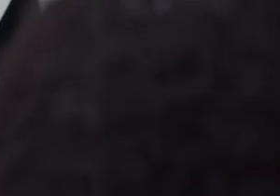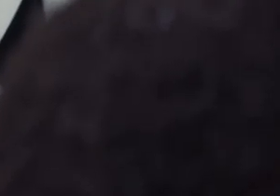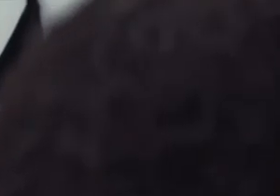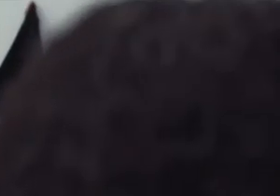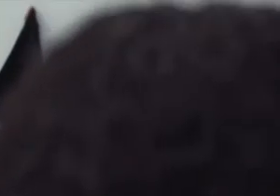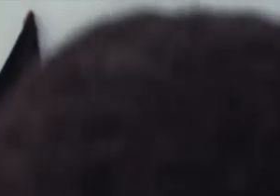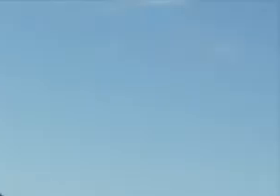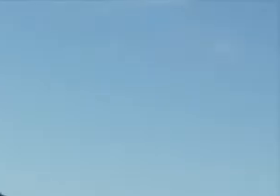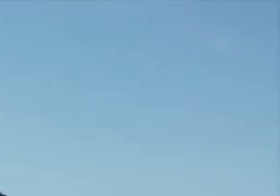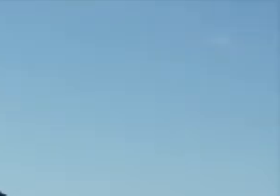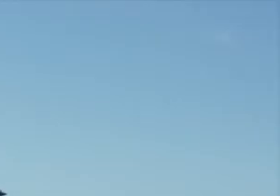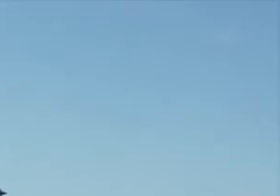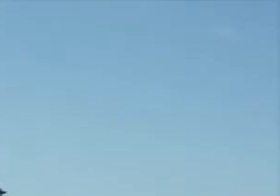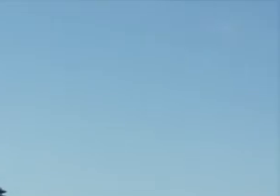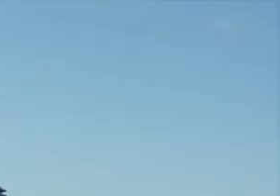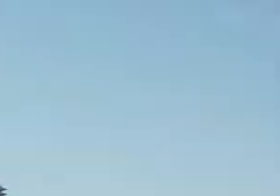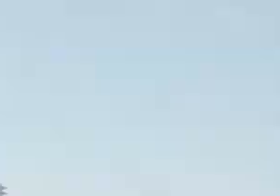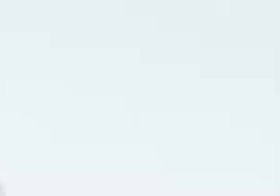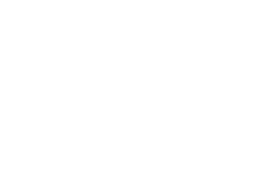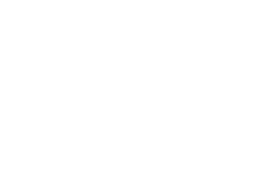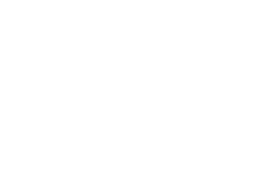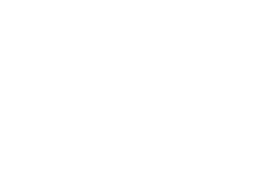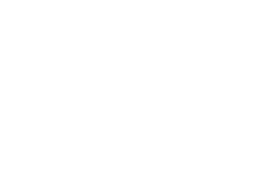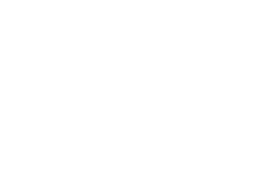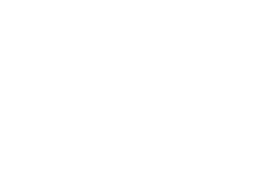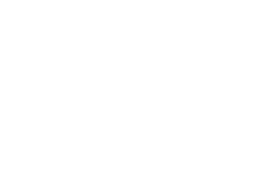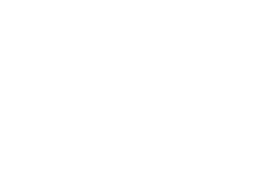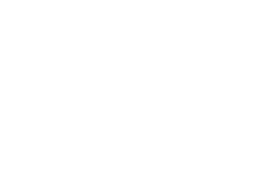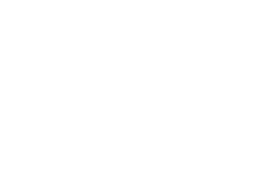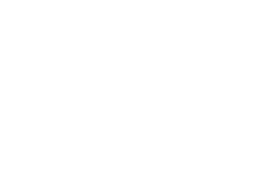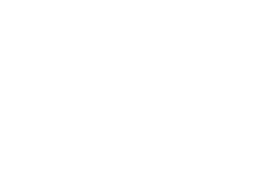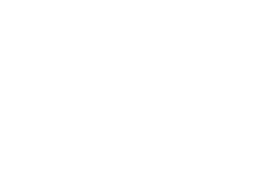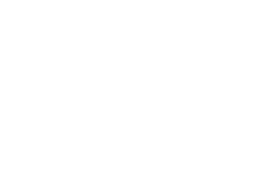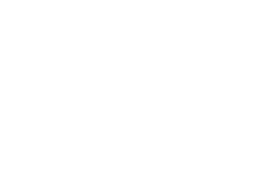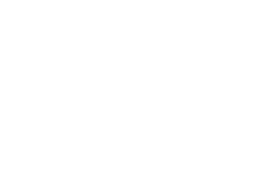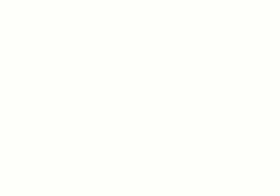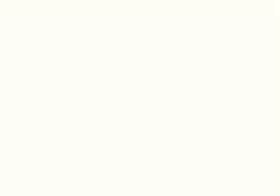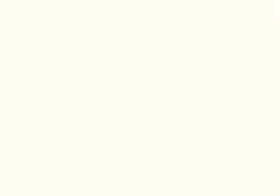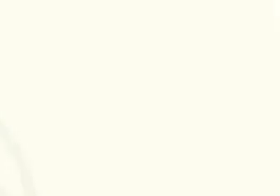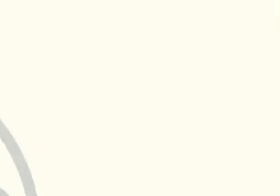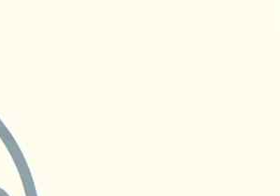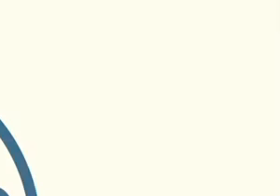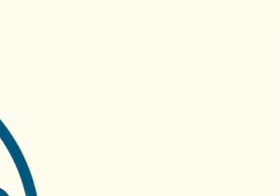work to increase awareness about accessibility and inclusion in the workplace and community.